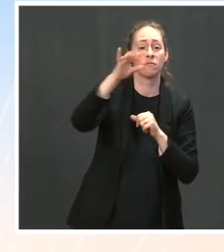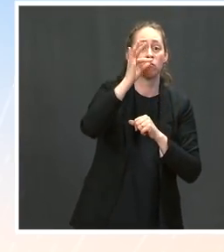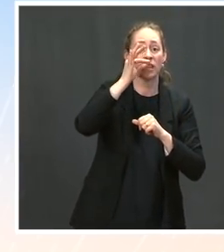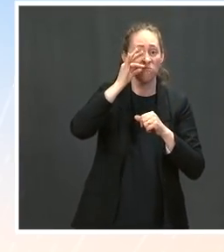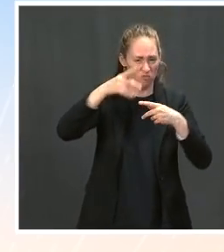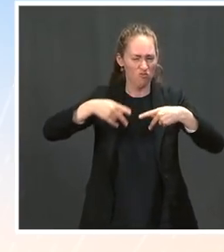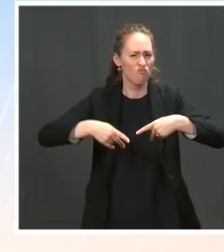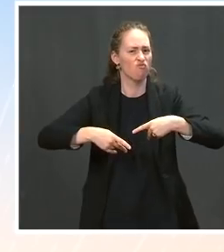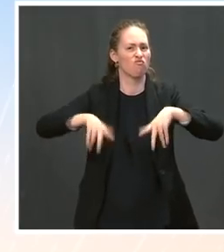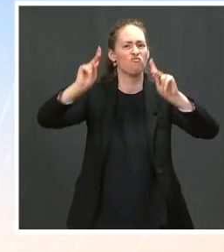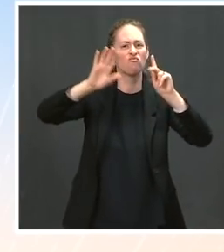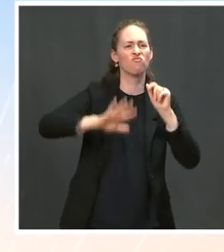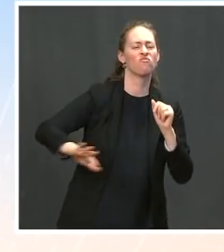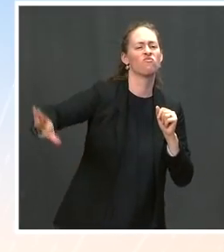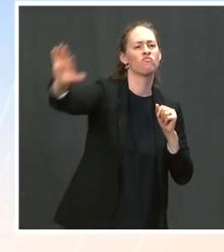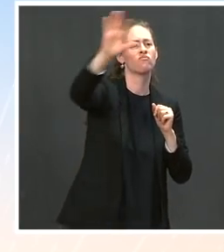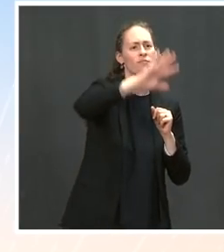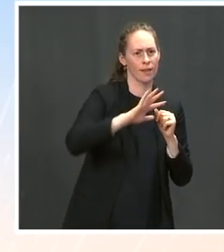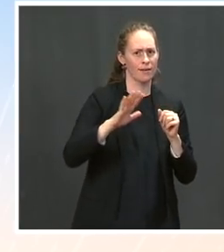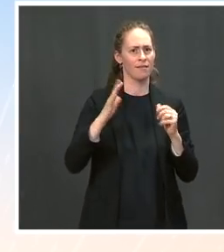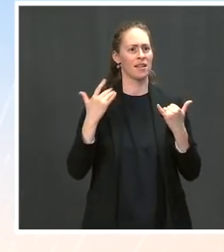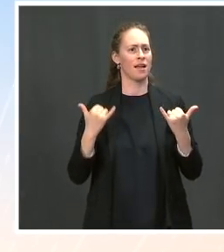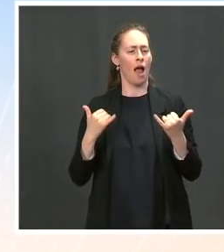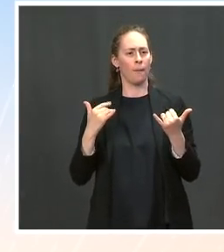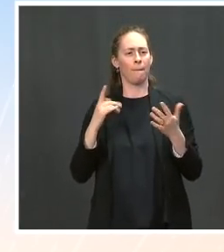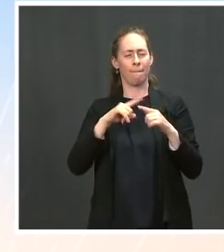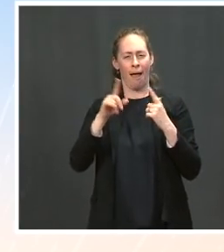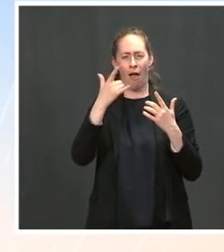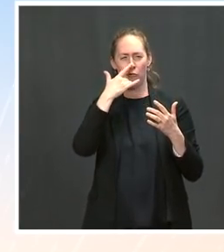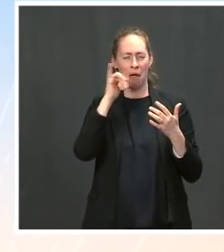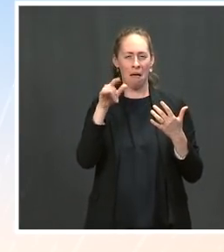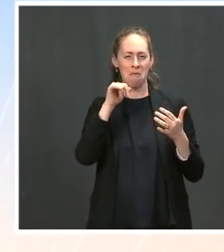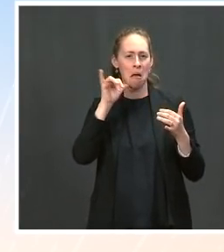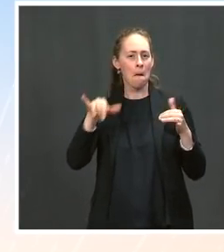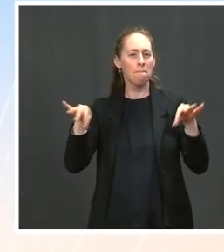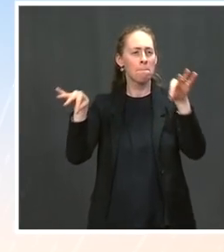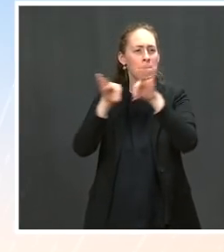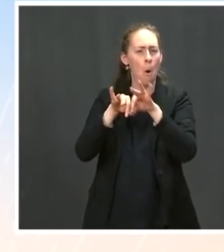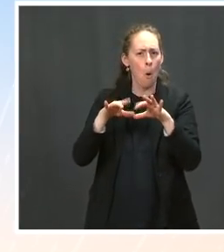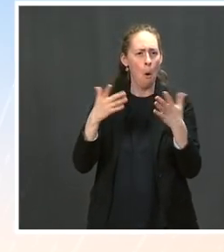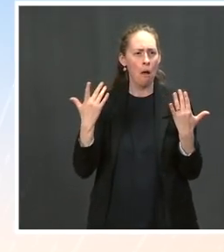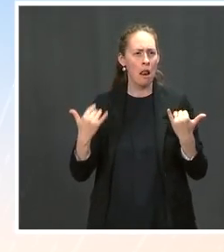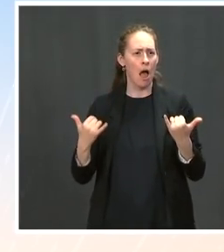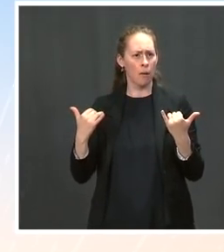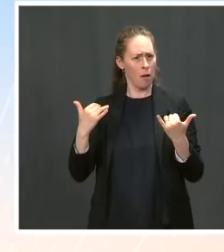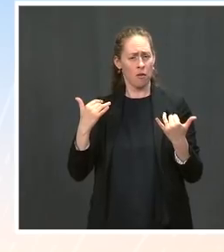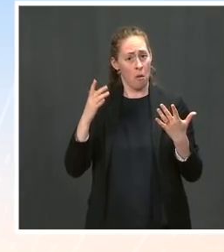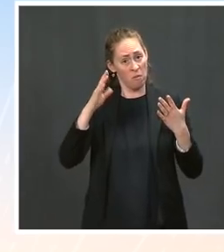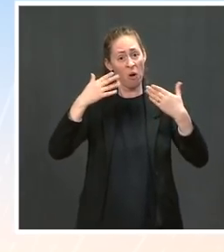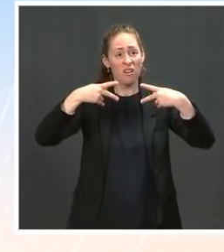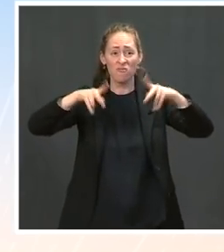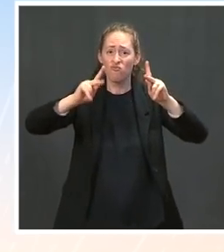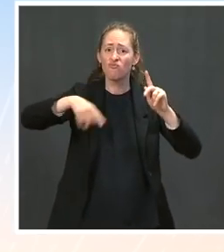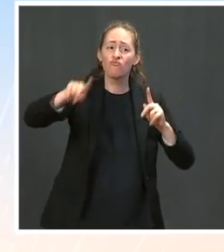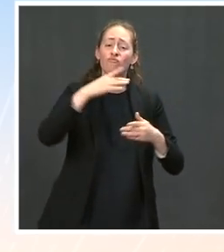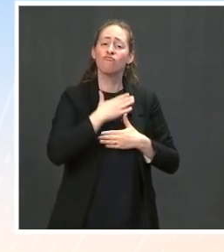about two thirds of Americans support legalizing marijuana. The Senate Leader and his own party, obviously, is pushing for it.